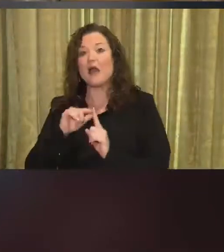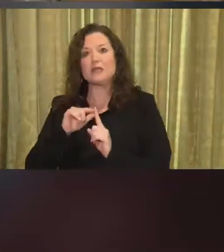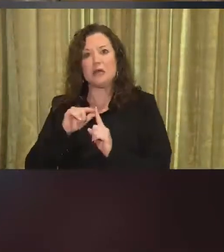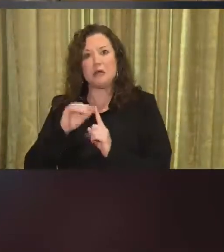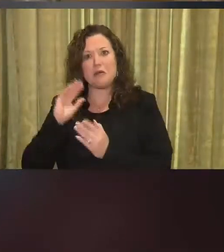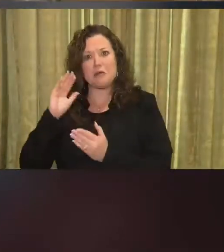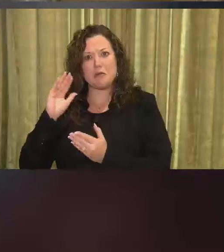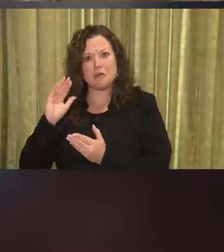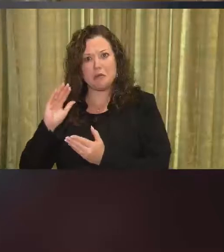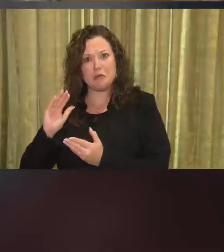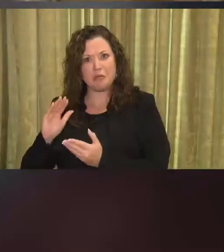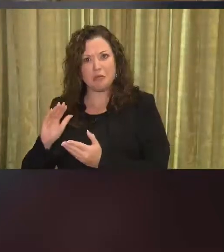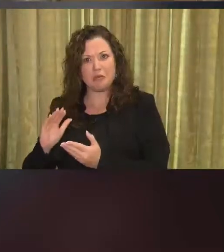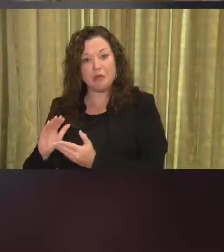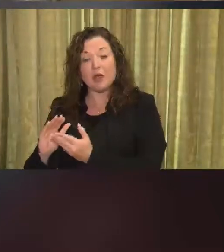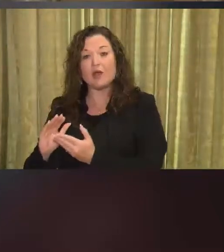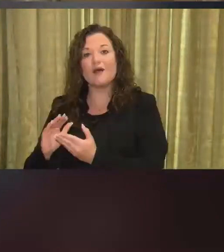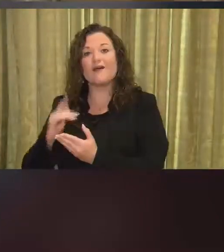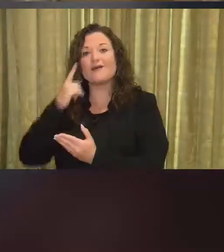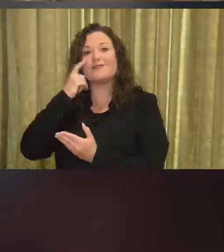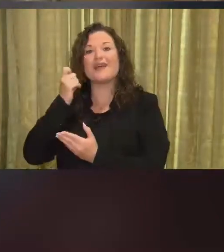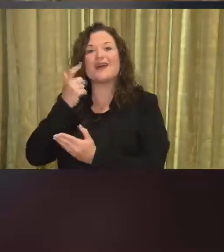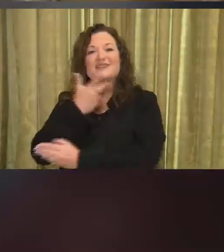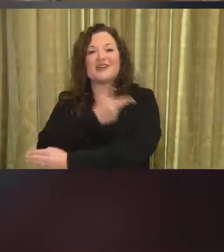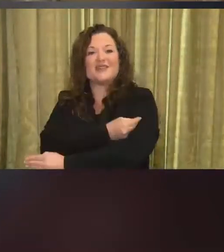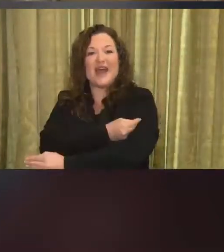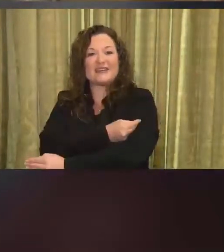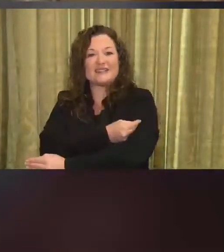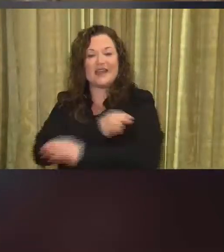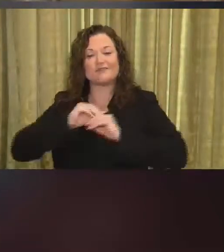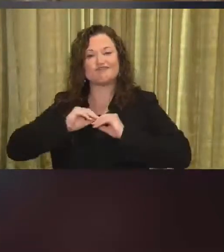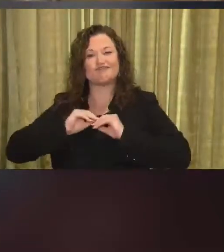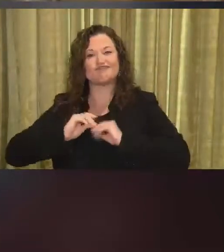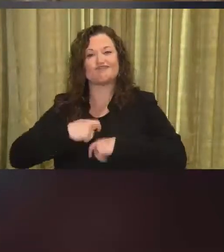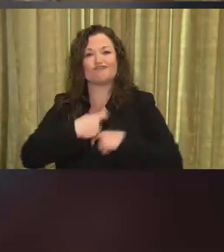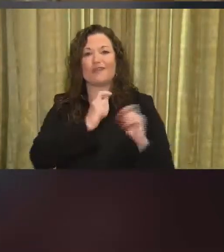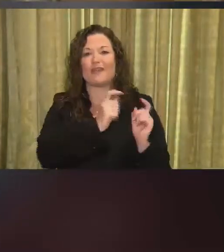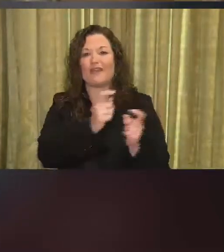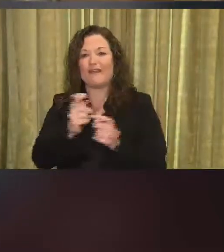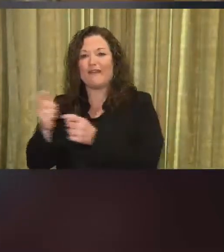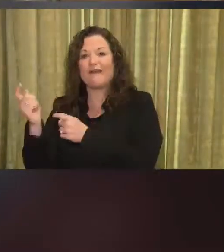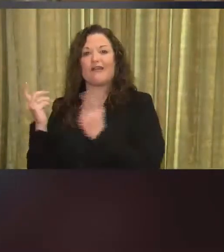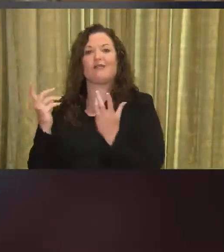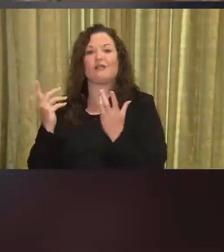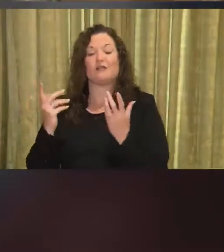And of course it started dropping when the vaccines were out and were being administered in our nursing